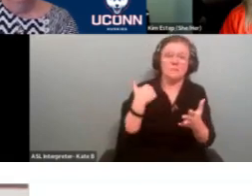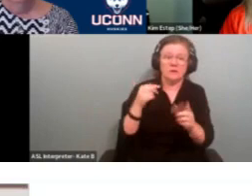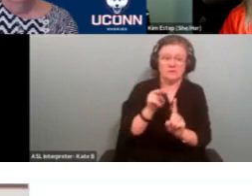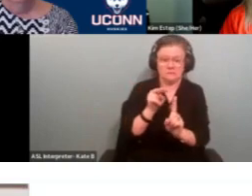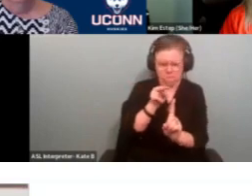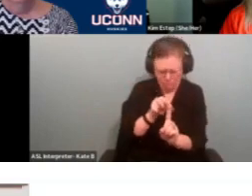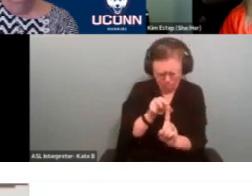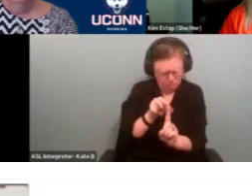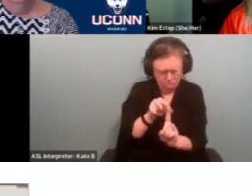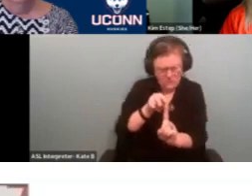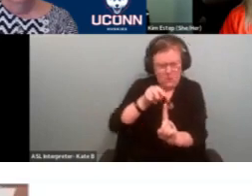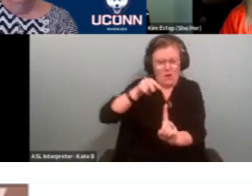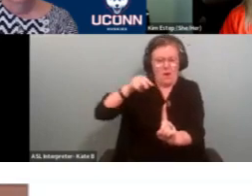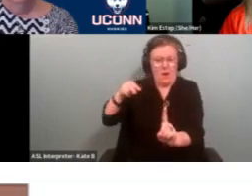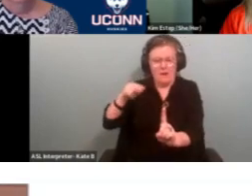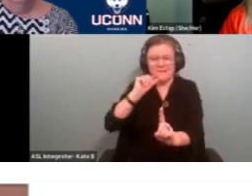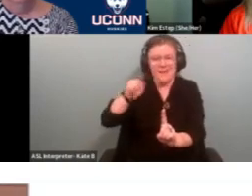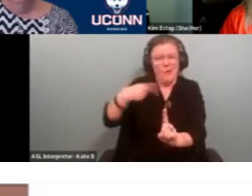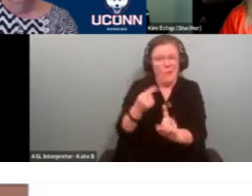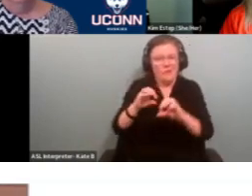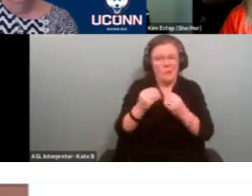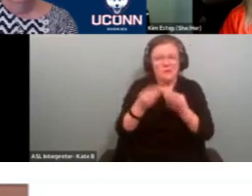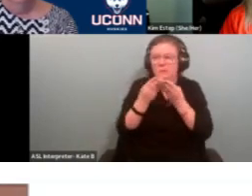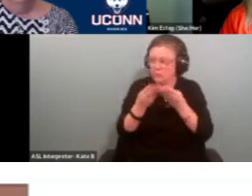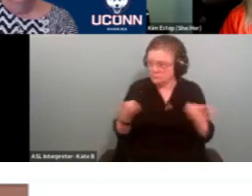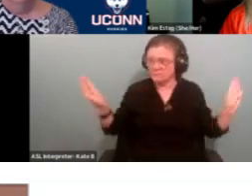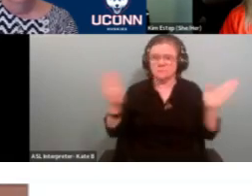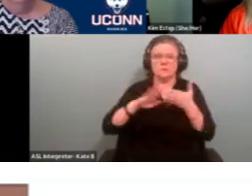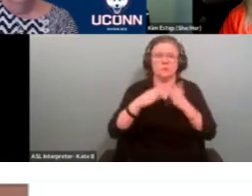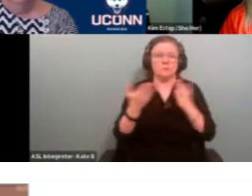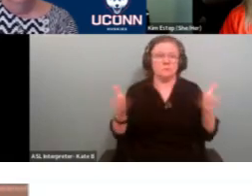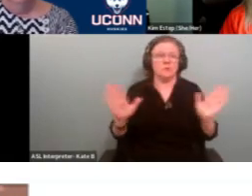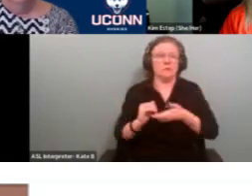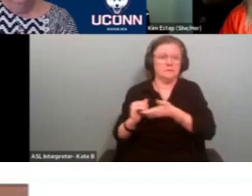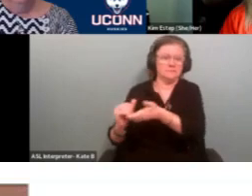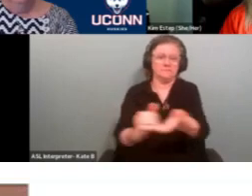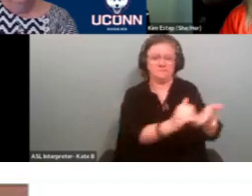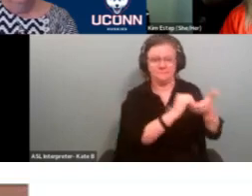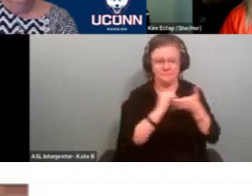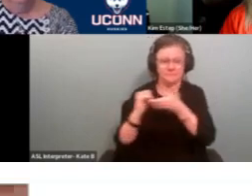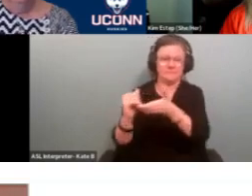beyond the walls of their own organizations and work together to do whatever it takes to